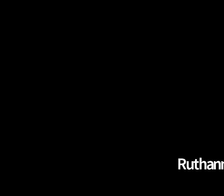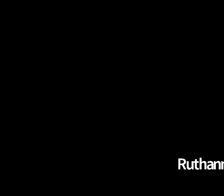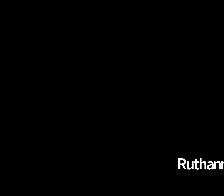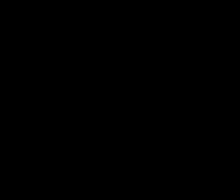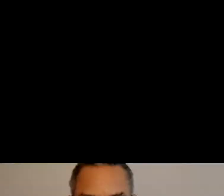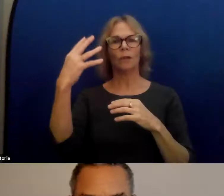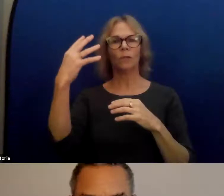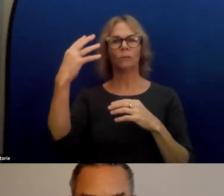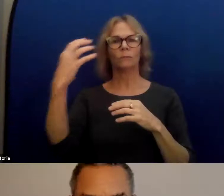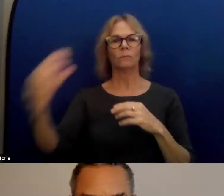Jacqueline Alvarez: For them